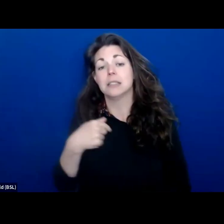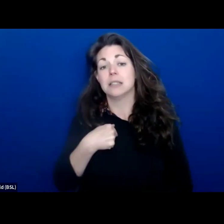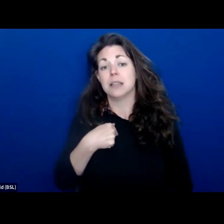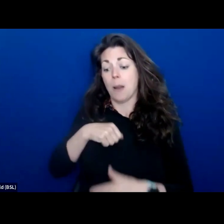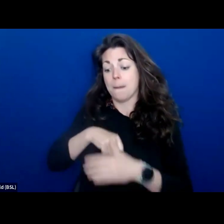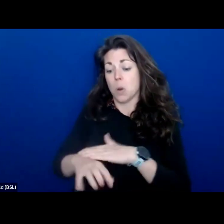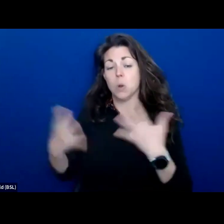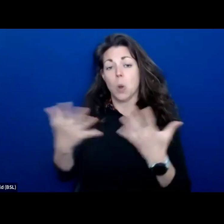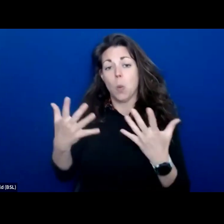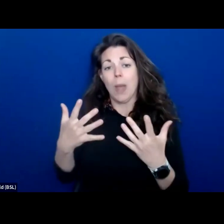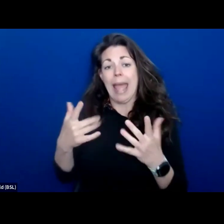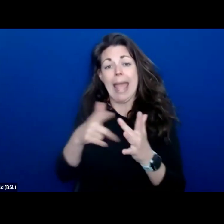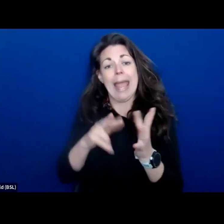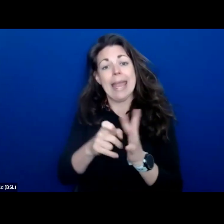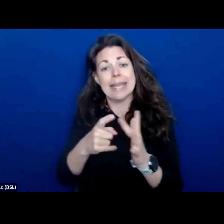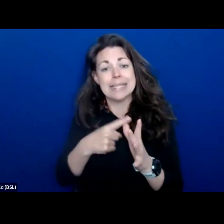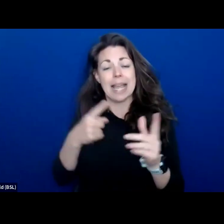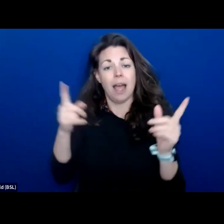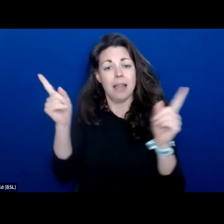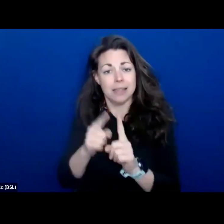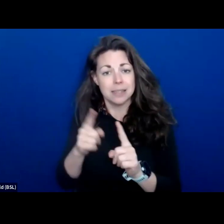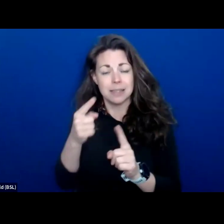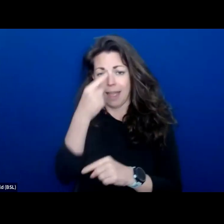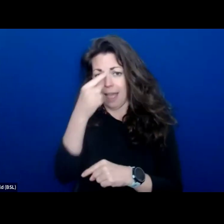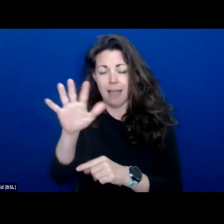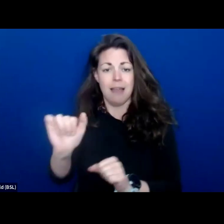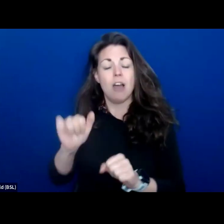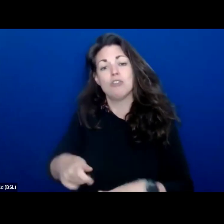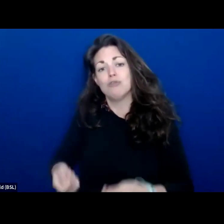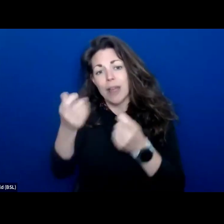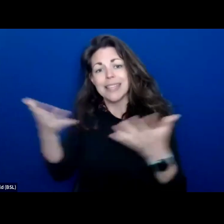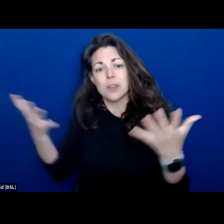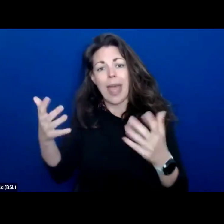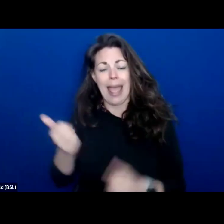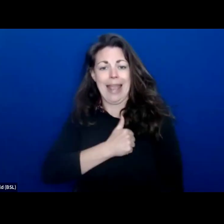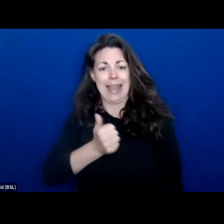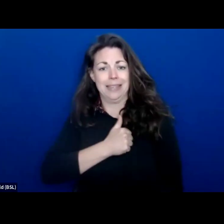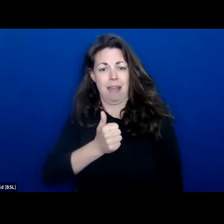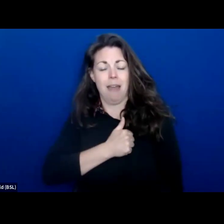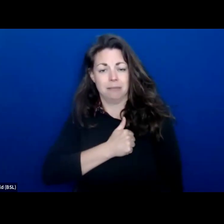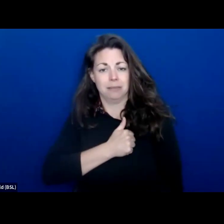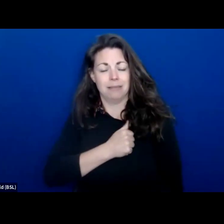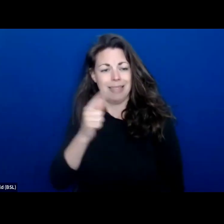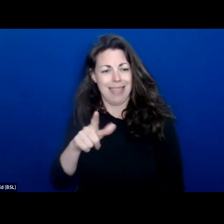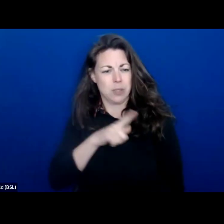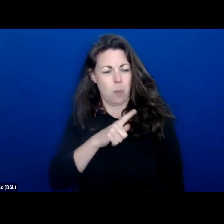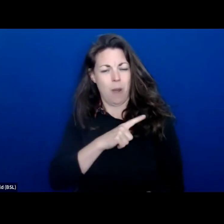India and raised in Canada, hence the strange accent that people cannot always place.